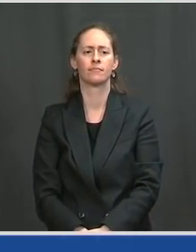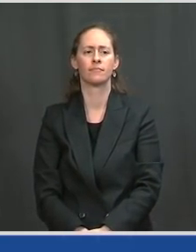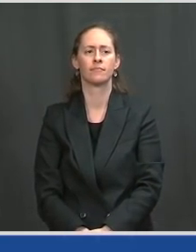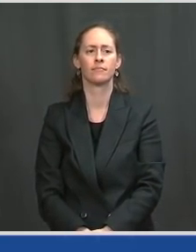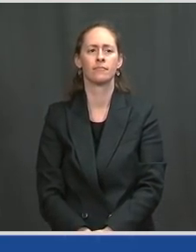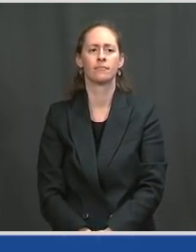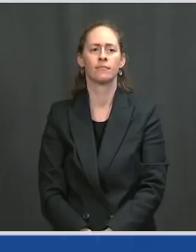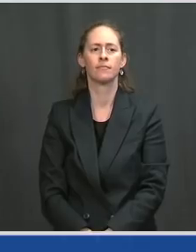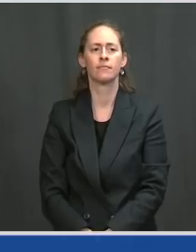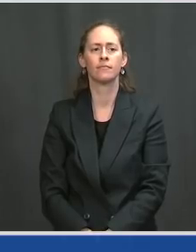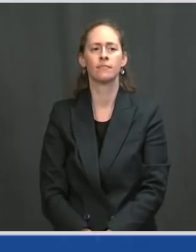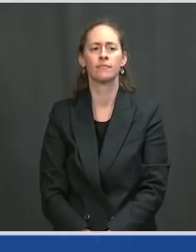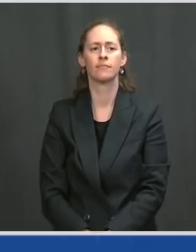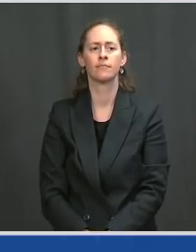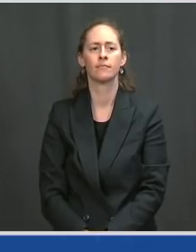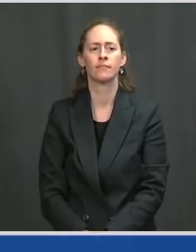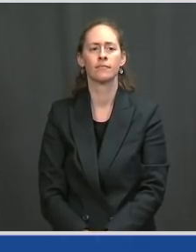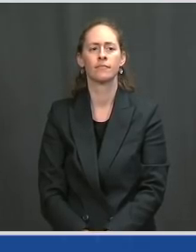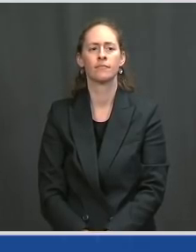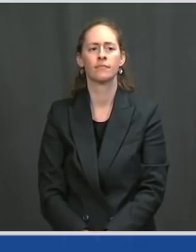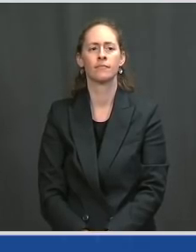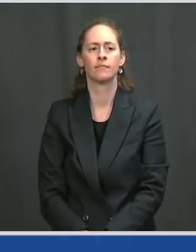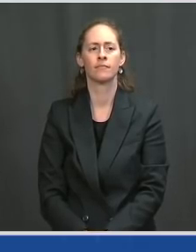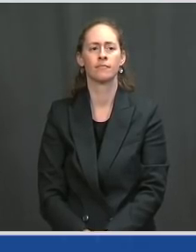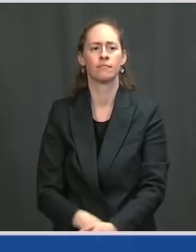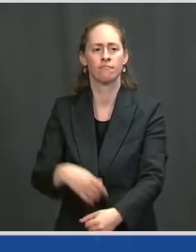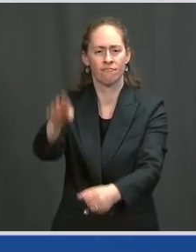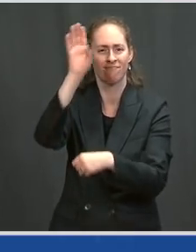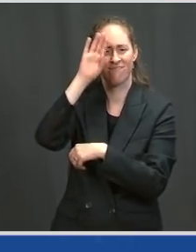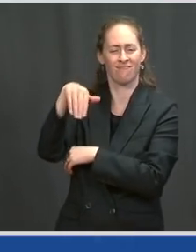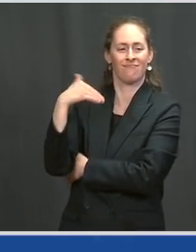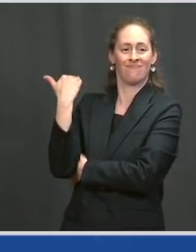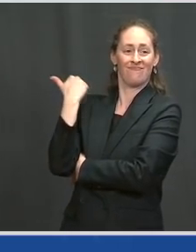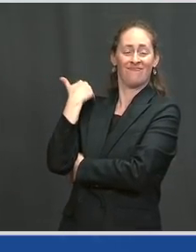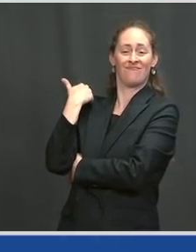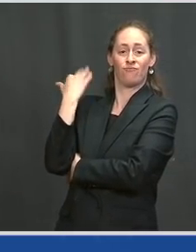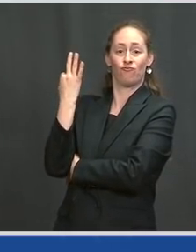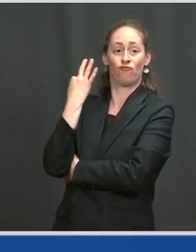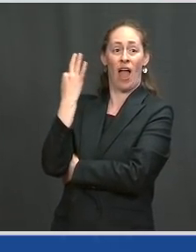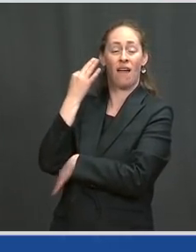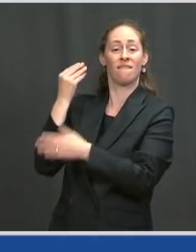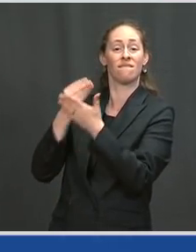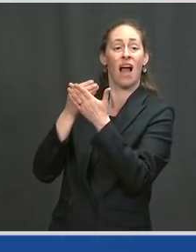to stay home rather than go to work. Well, we don't see much evidence of that.